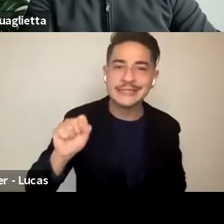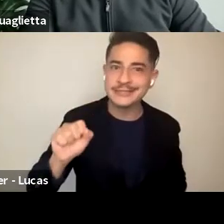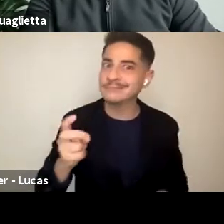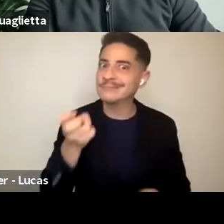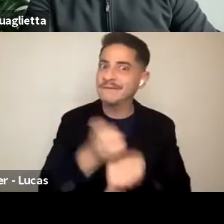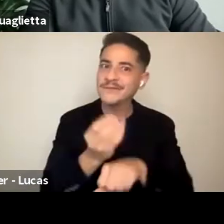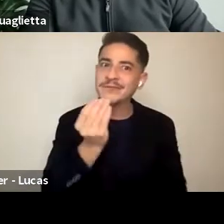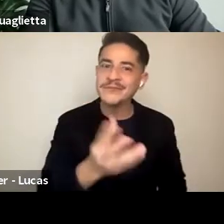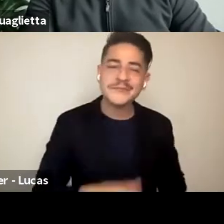Thanks, Jordan.